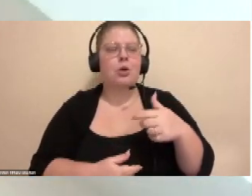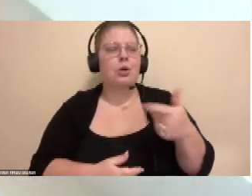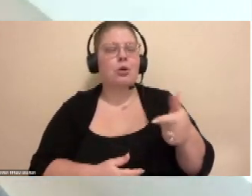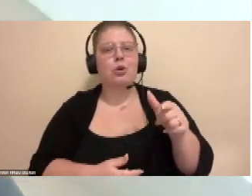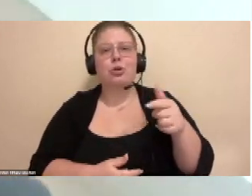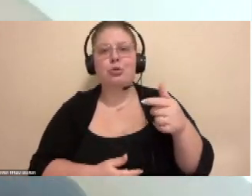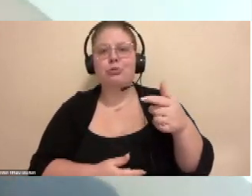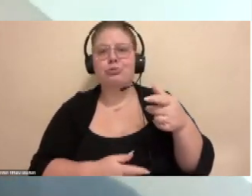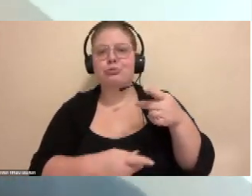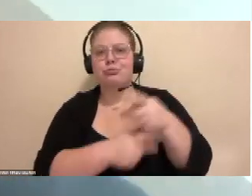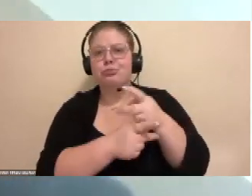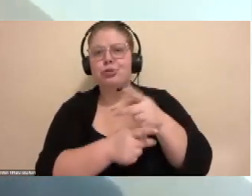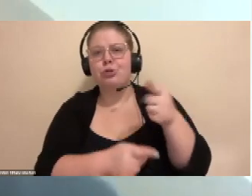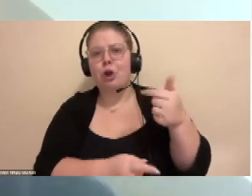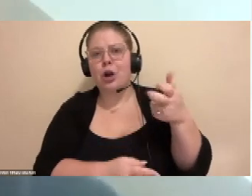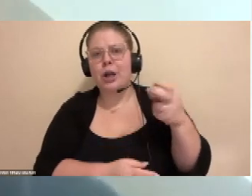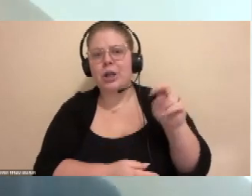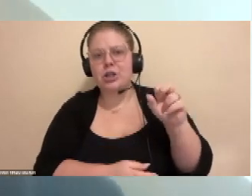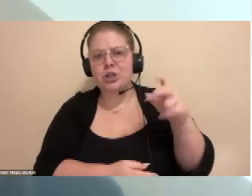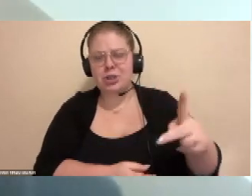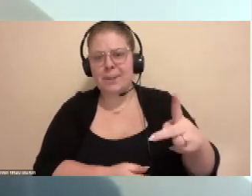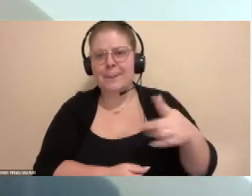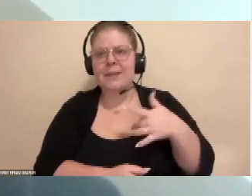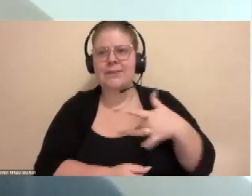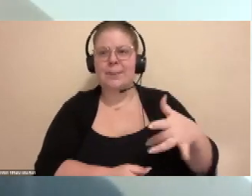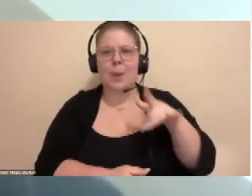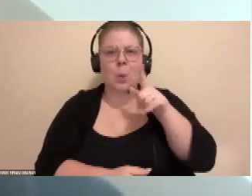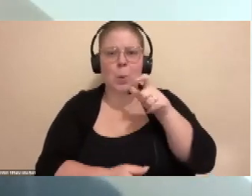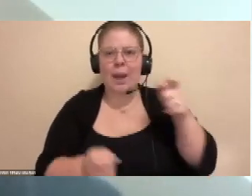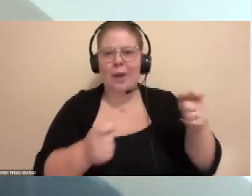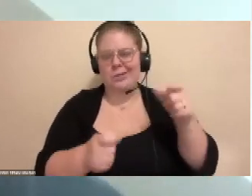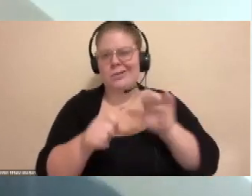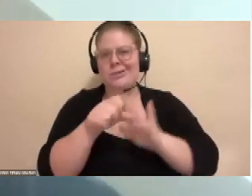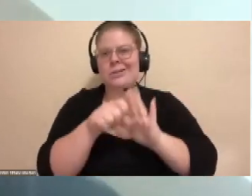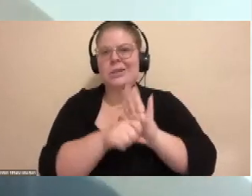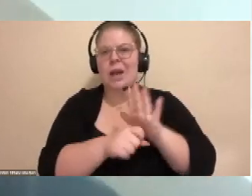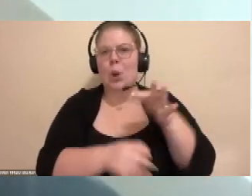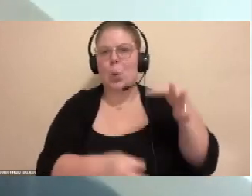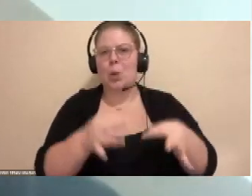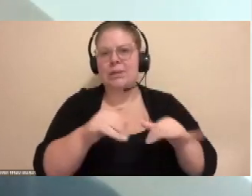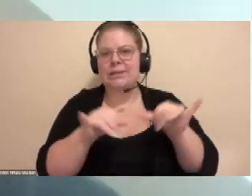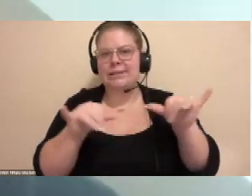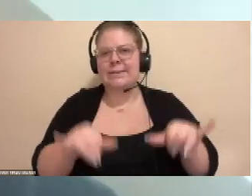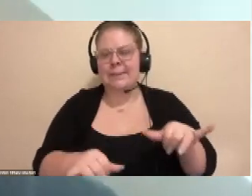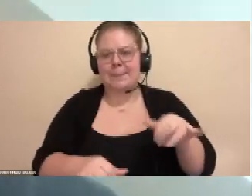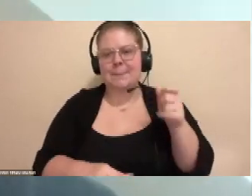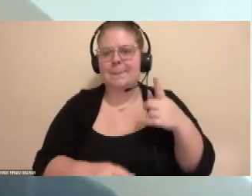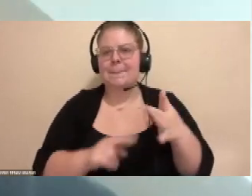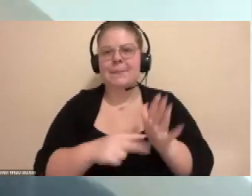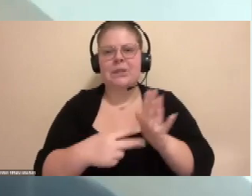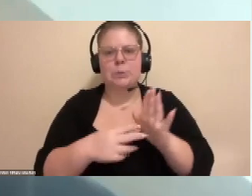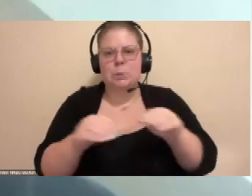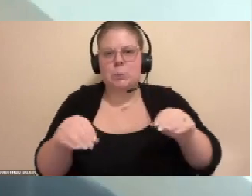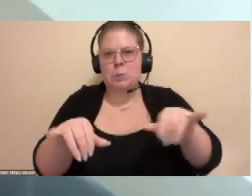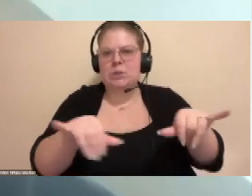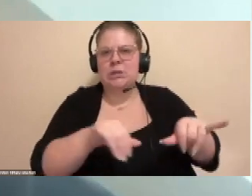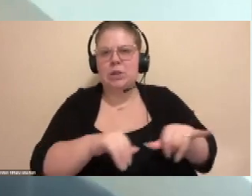usually by the state court system, so there isn't standardized data collection across states.